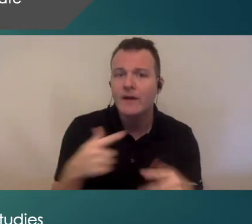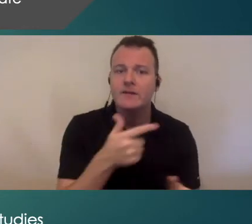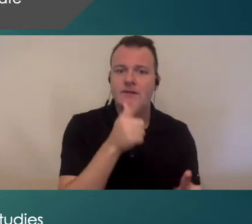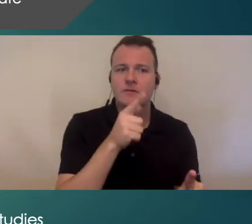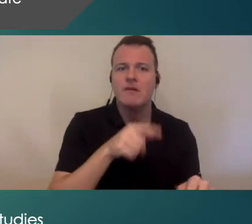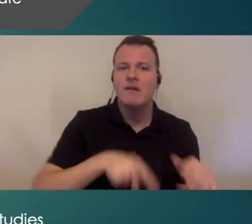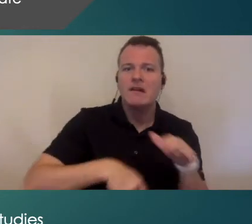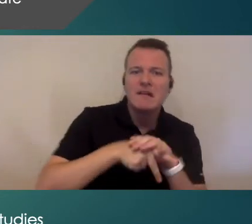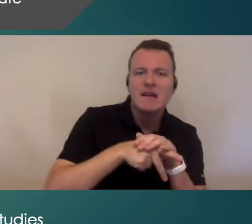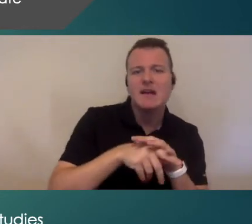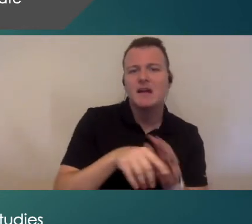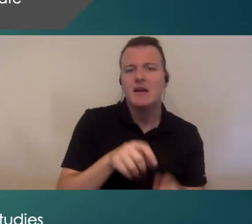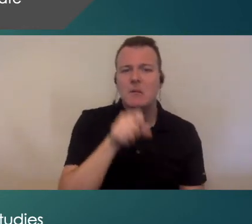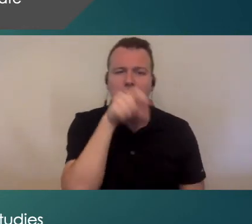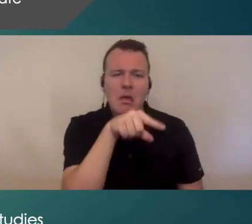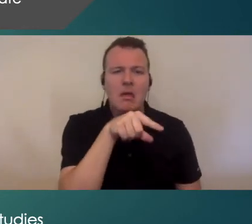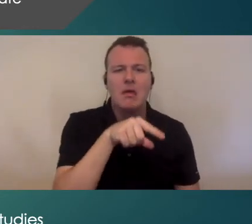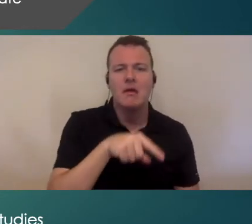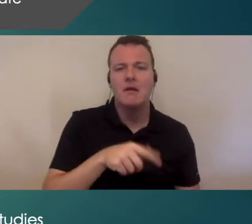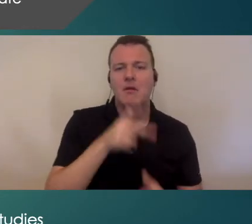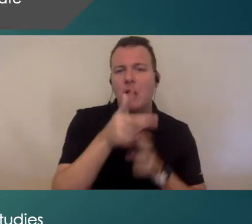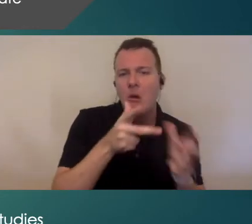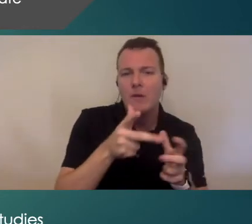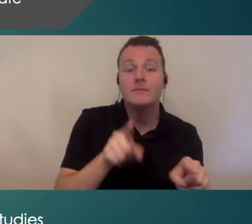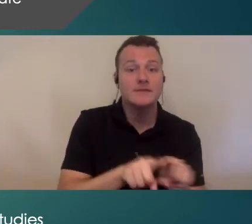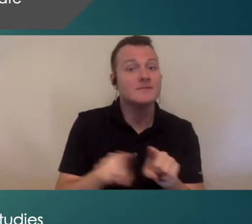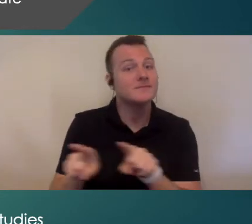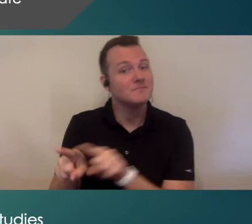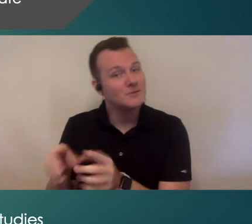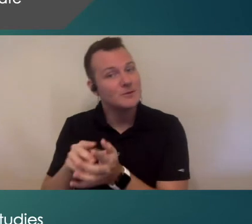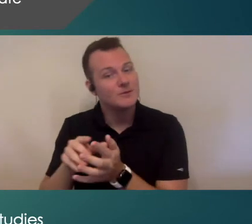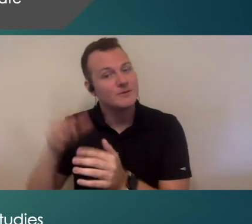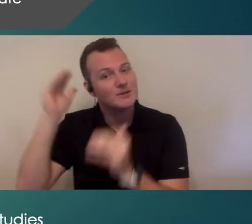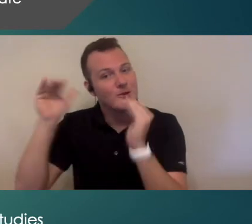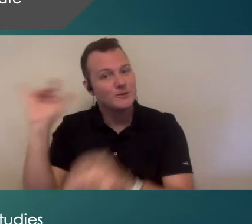kick and spit and throw up, and sometimes adults do that too, but you want to be